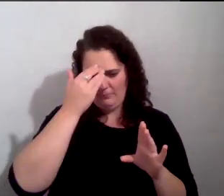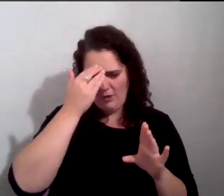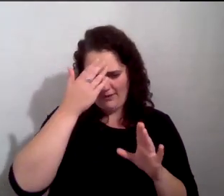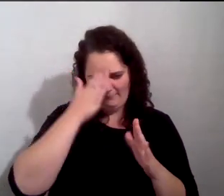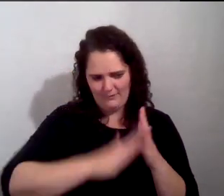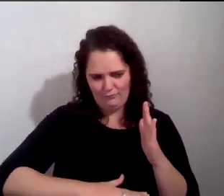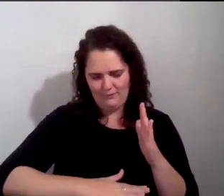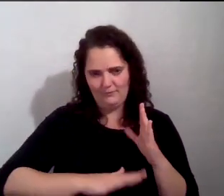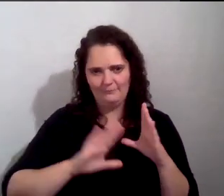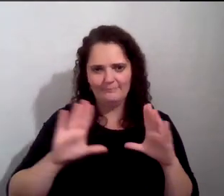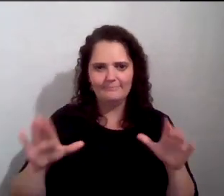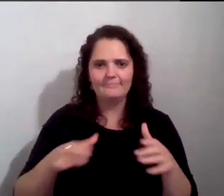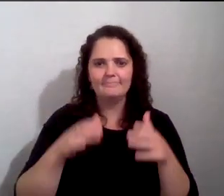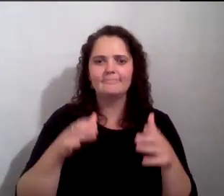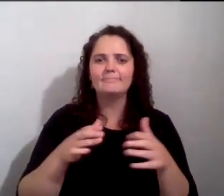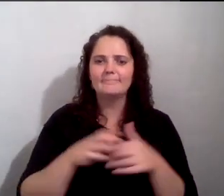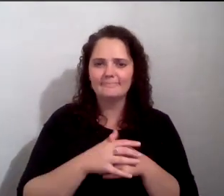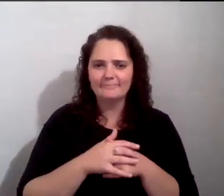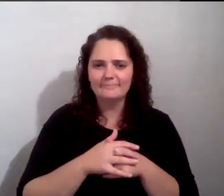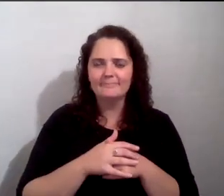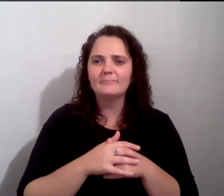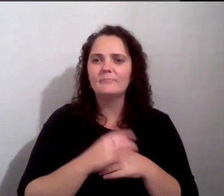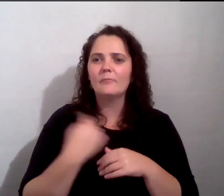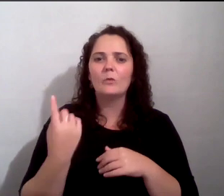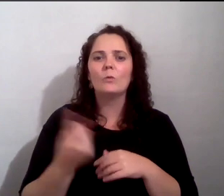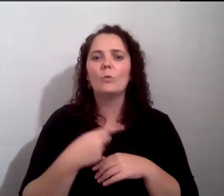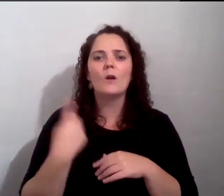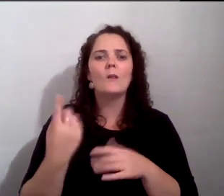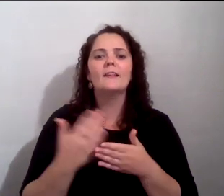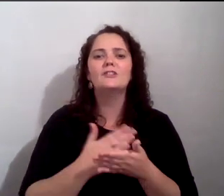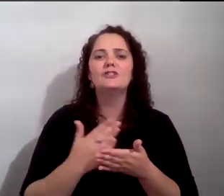psychological experience than say others that are more rooted in